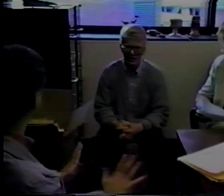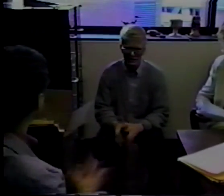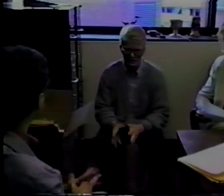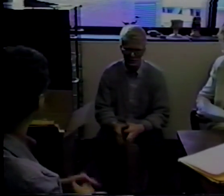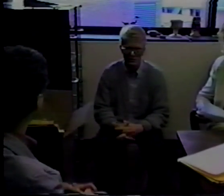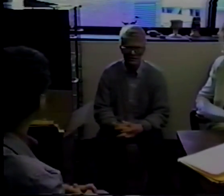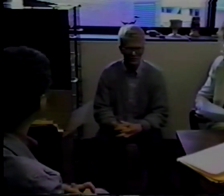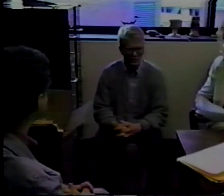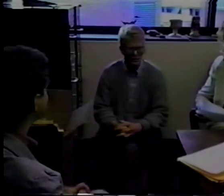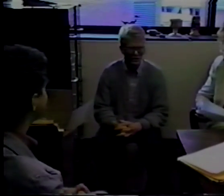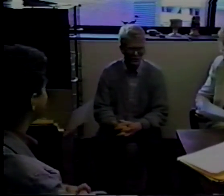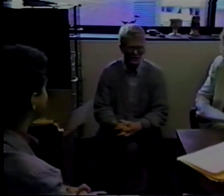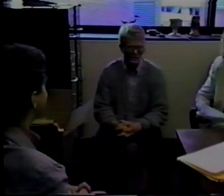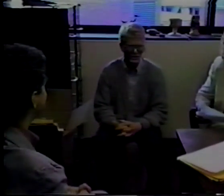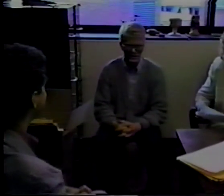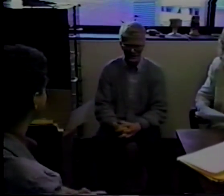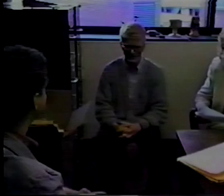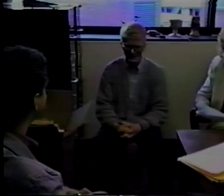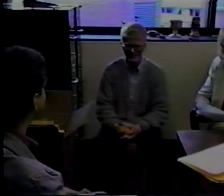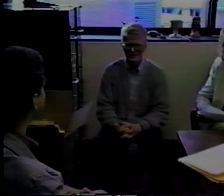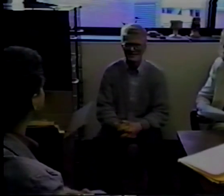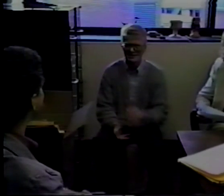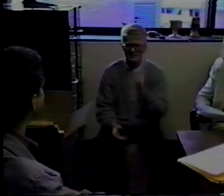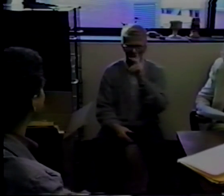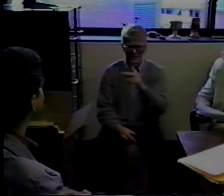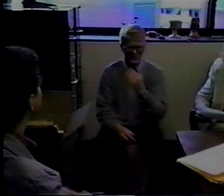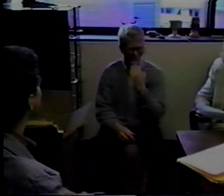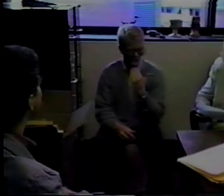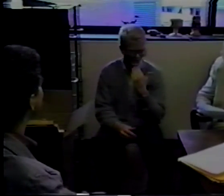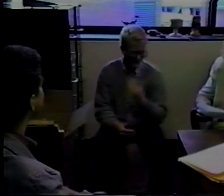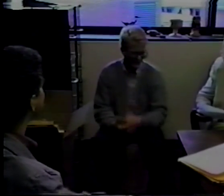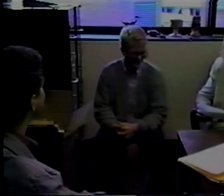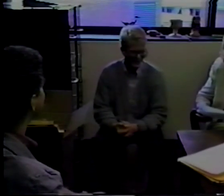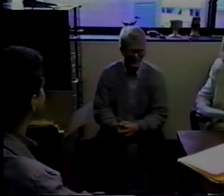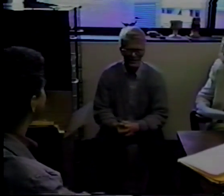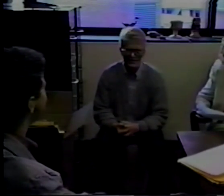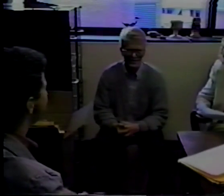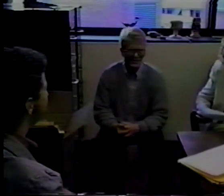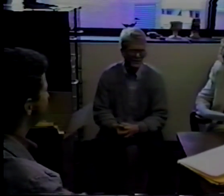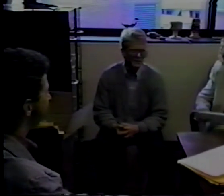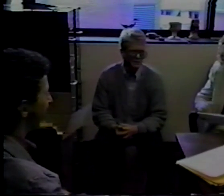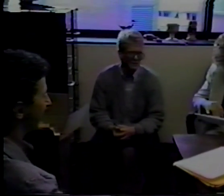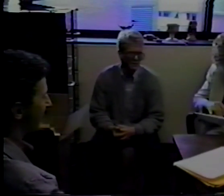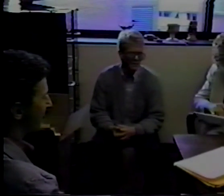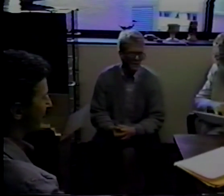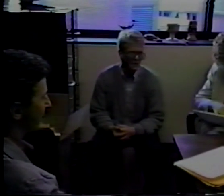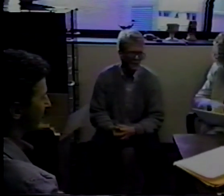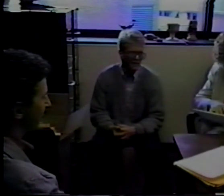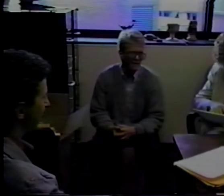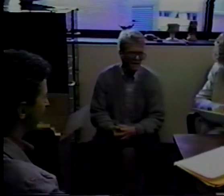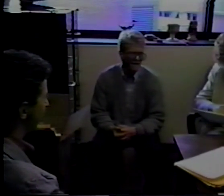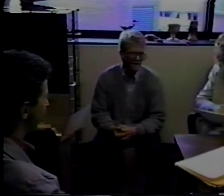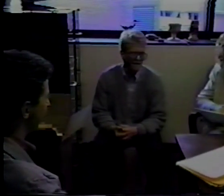relax a little bit until next week. Professor: Okay (giggle)